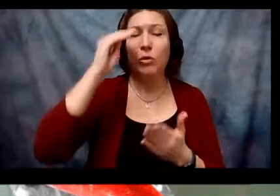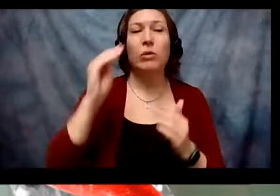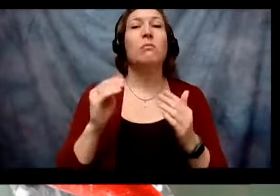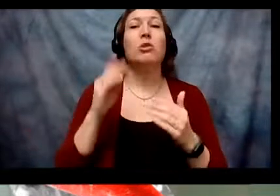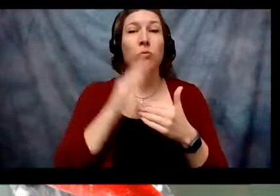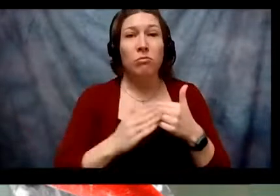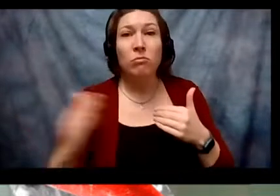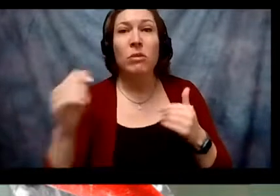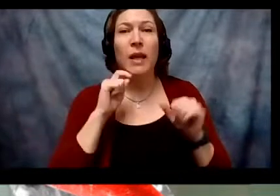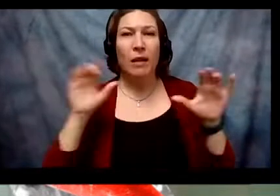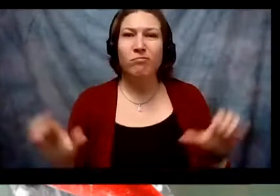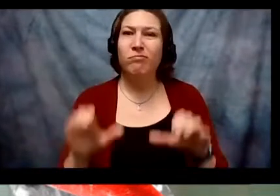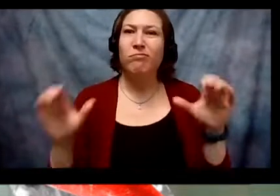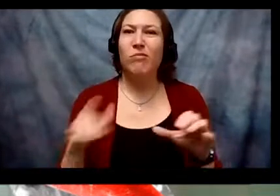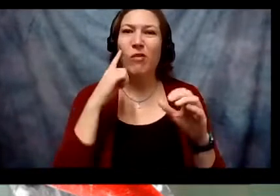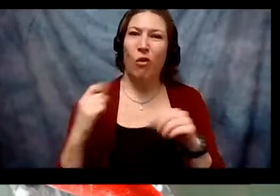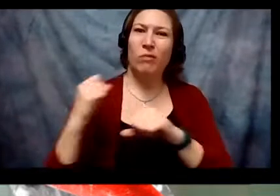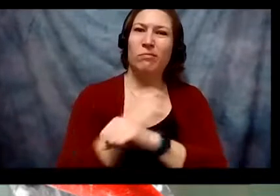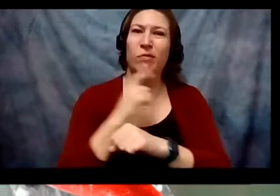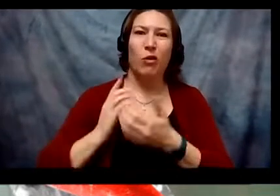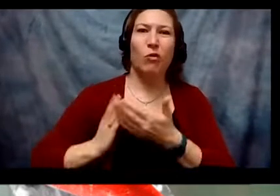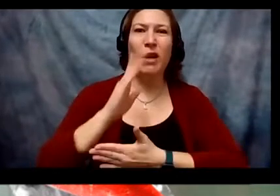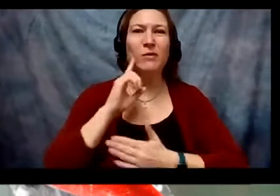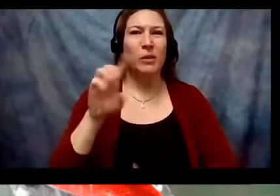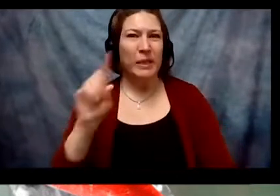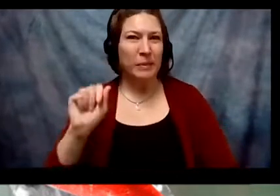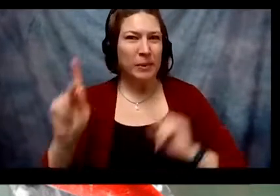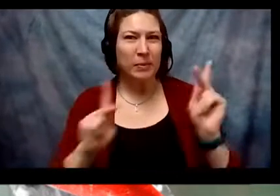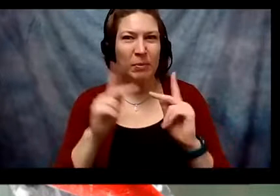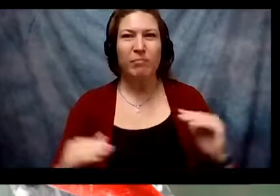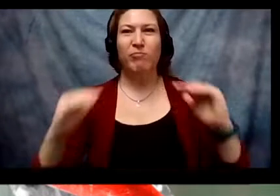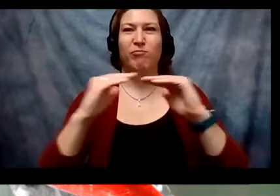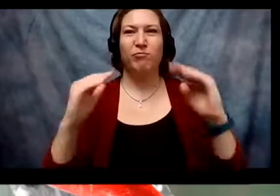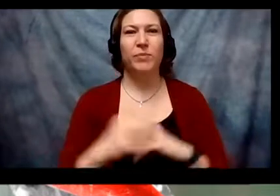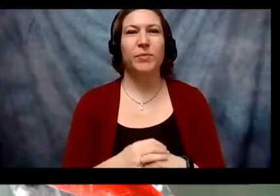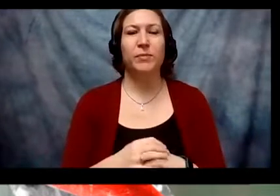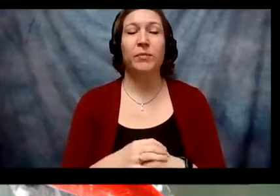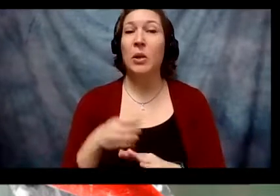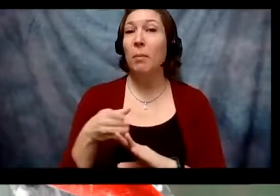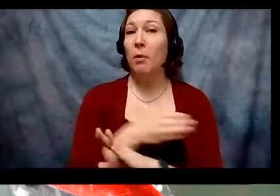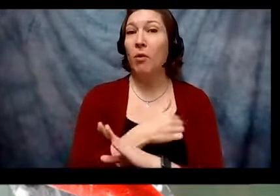towards disability justice. But first we have a few housekeeping slides about zoom's